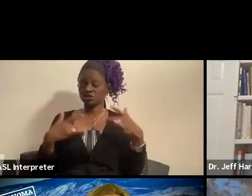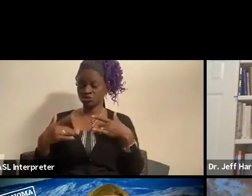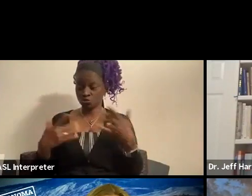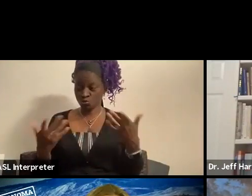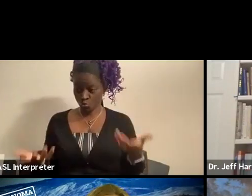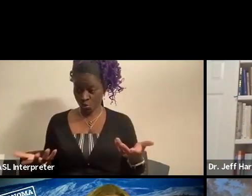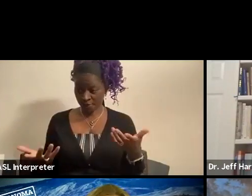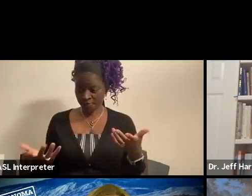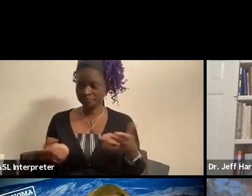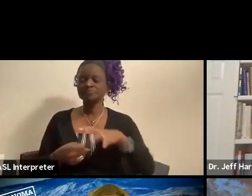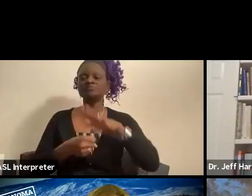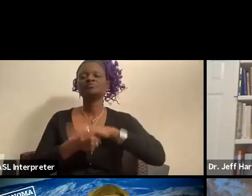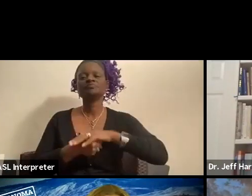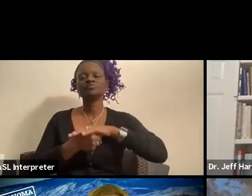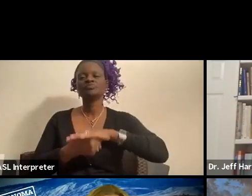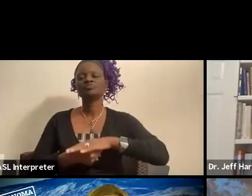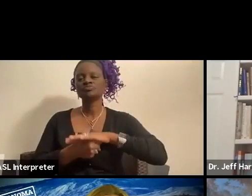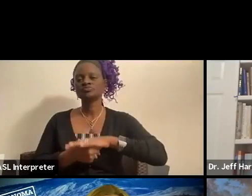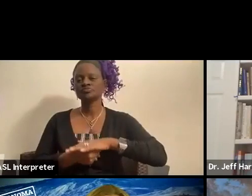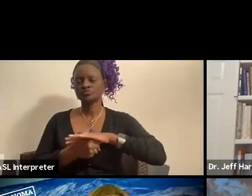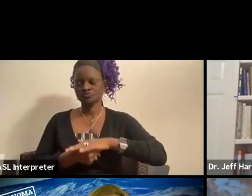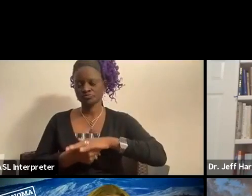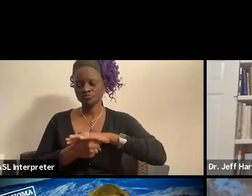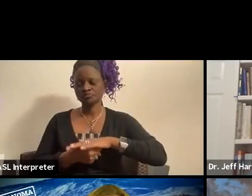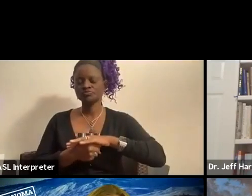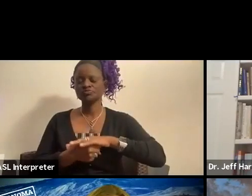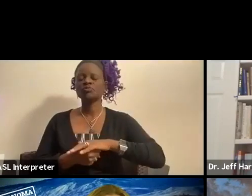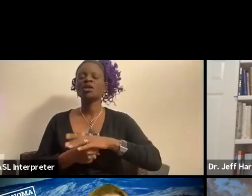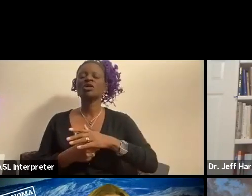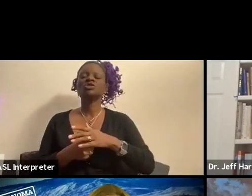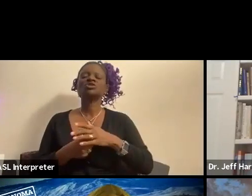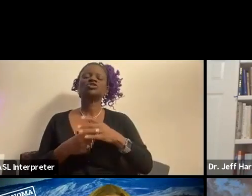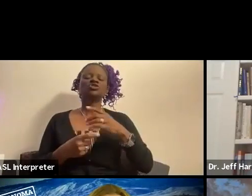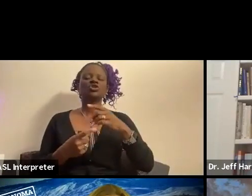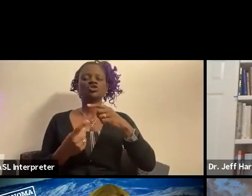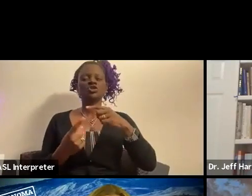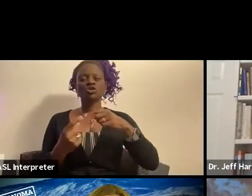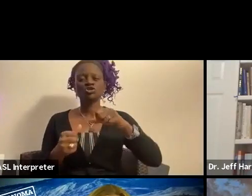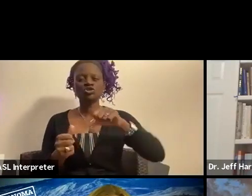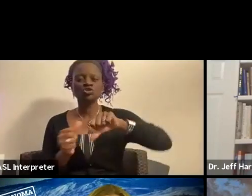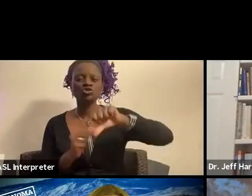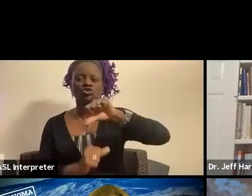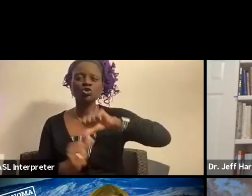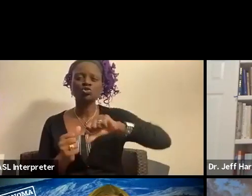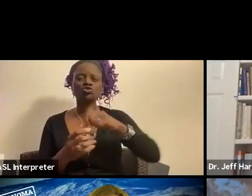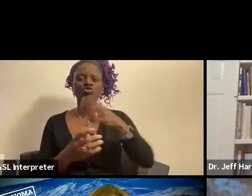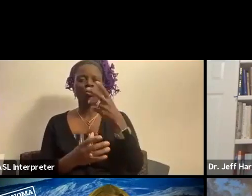stress and the social emotional learning loss that students are experiencing.